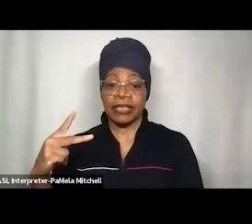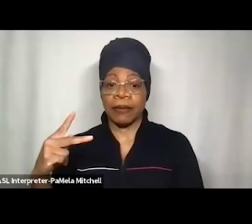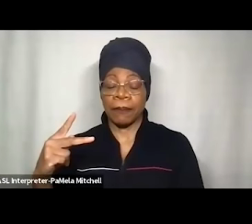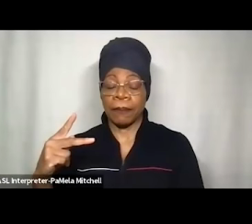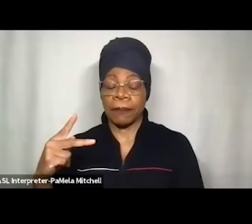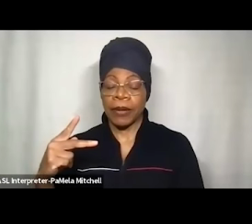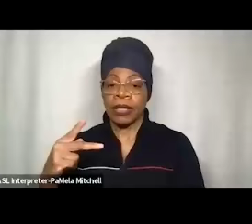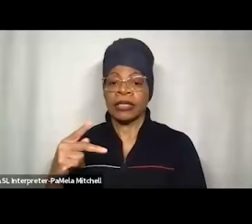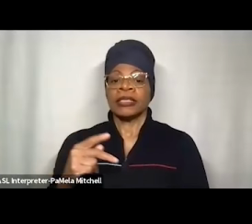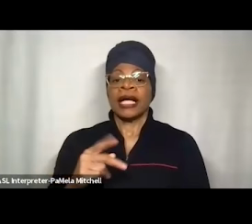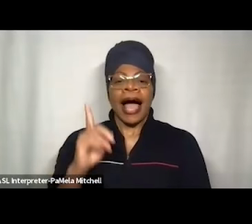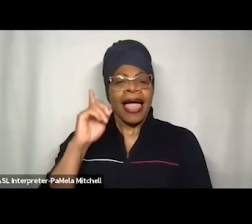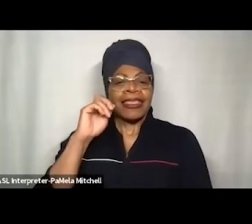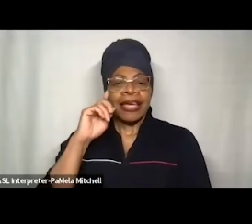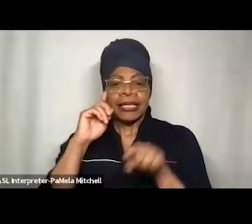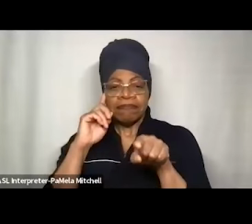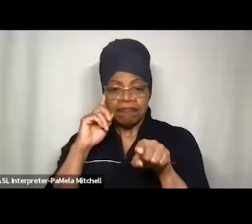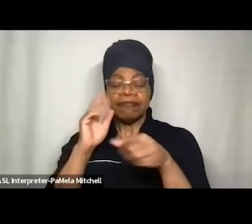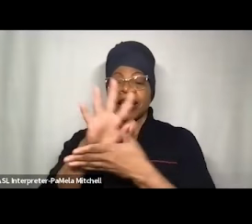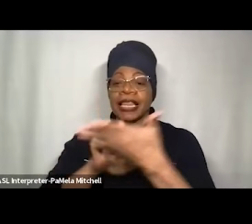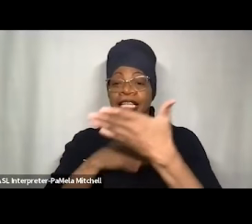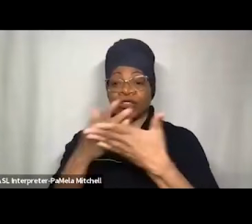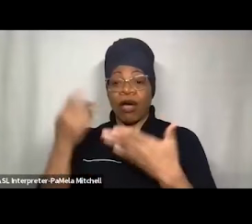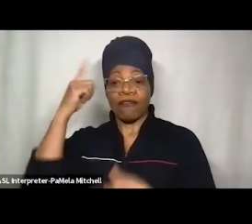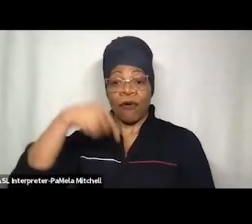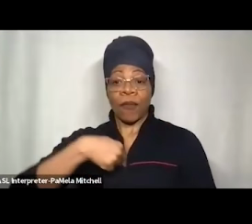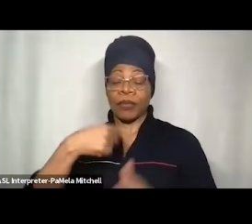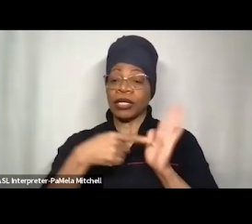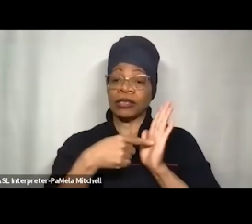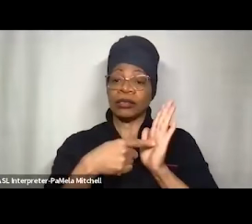So I think this graph for me illustrates the need to screen